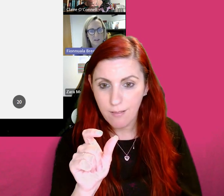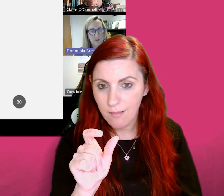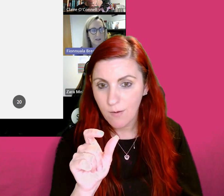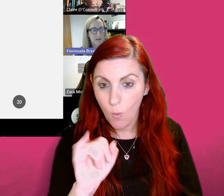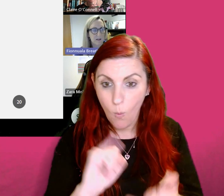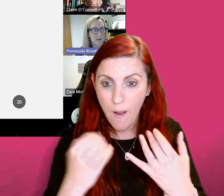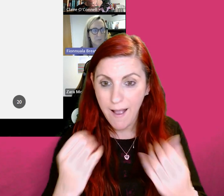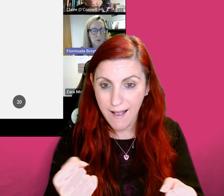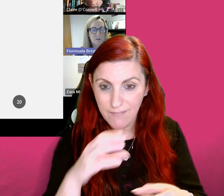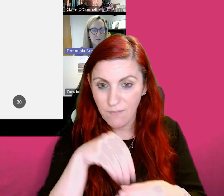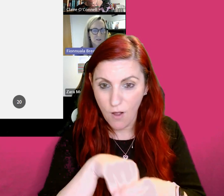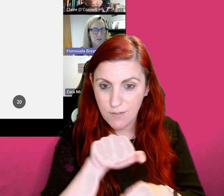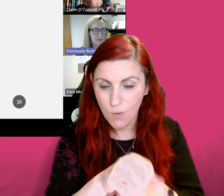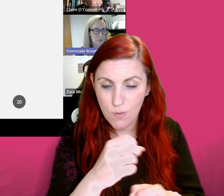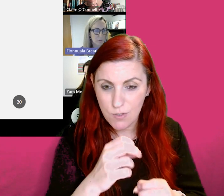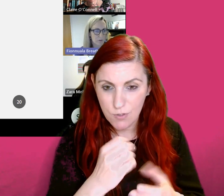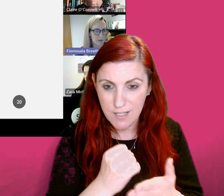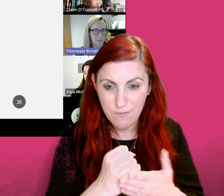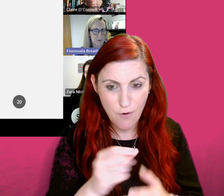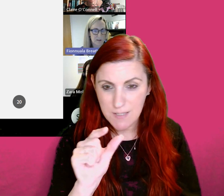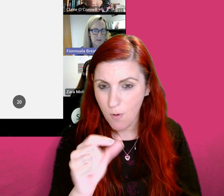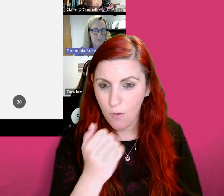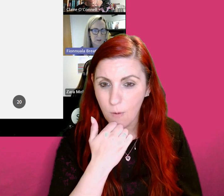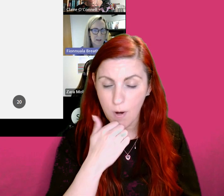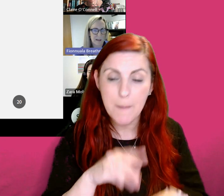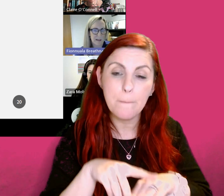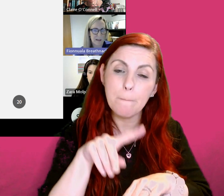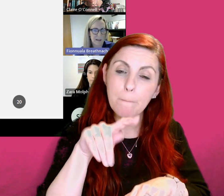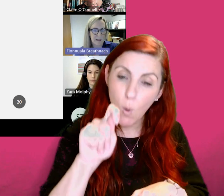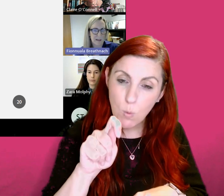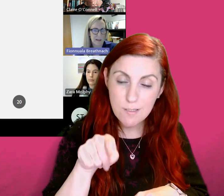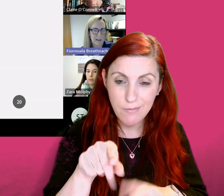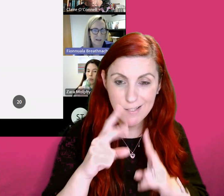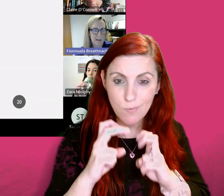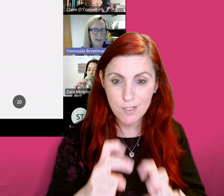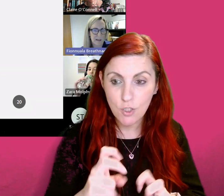part actually in in most of the studies women with diabetes have been excluded and for those